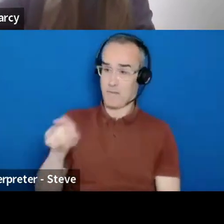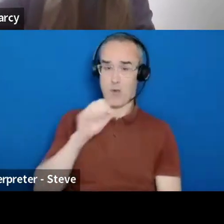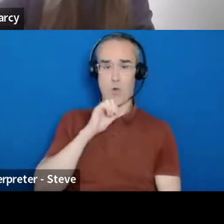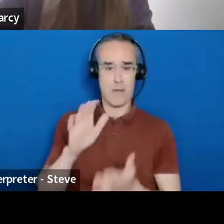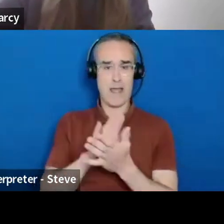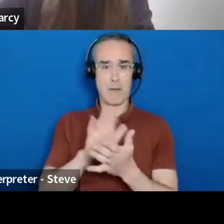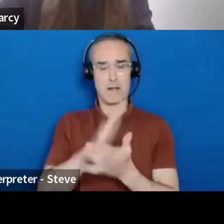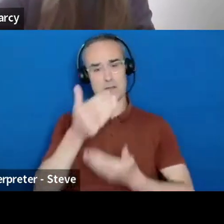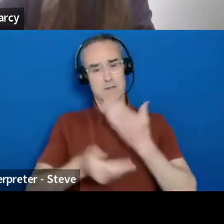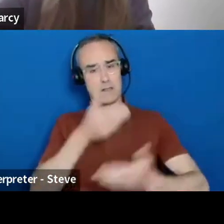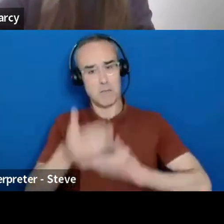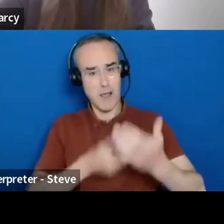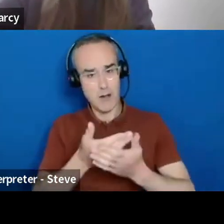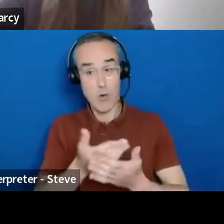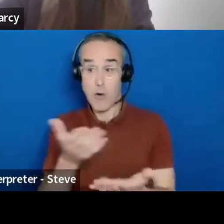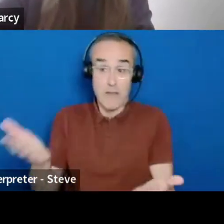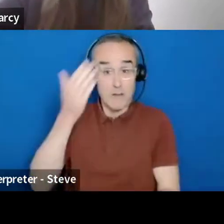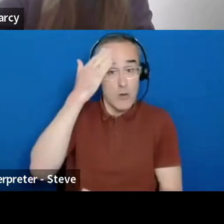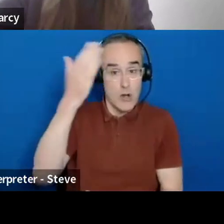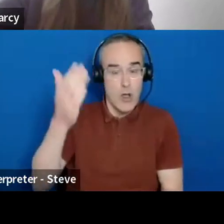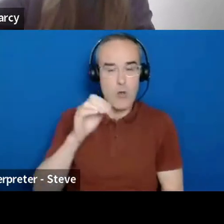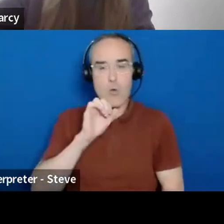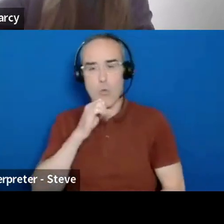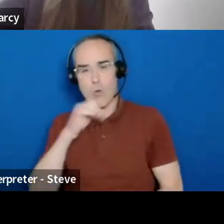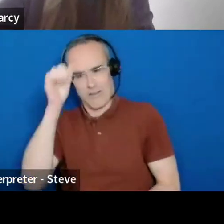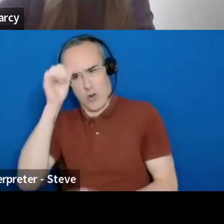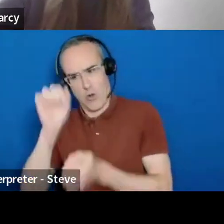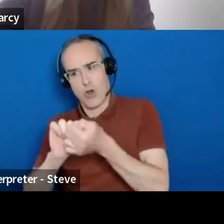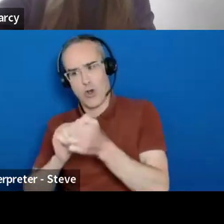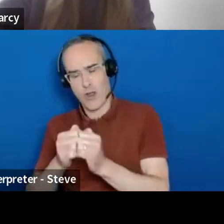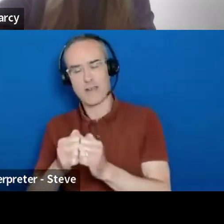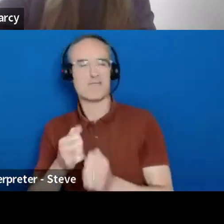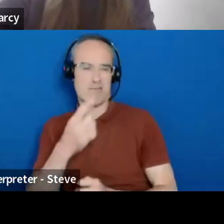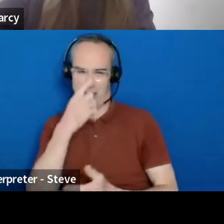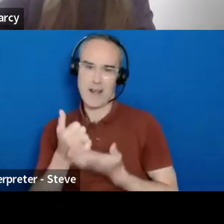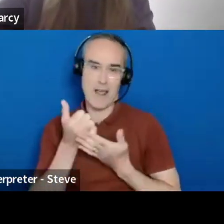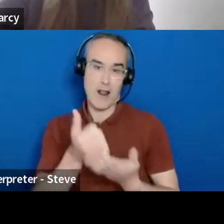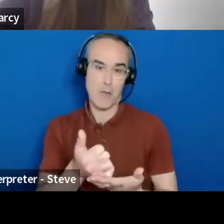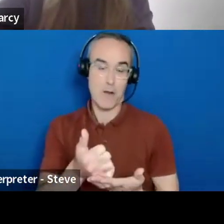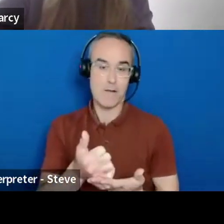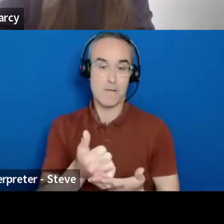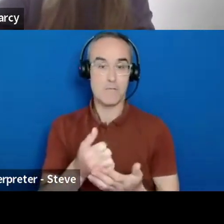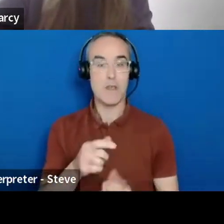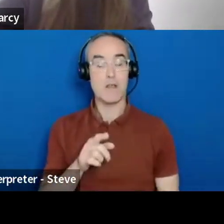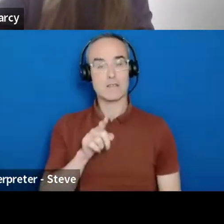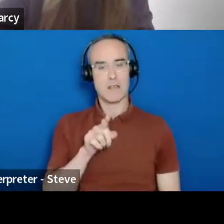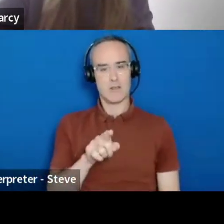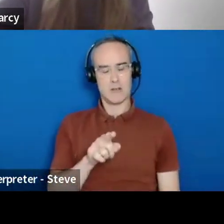if you're not sure. So would certainly encourage people to to contact departments if, if they think that they might be suitable,